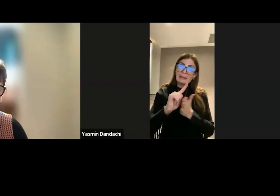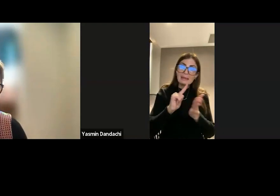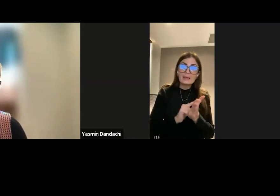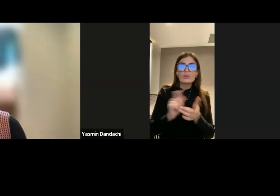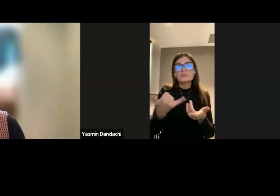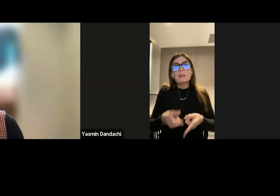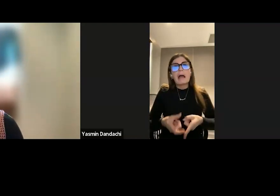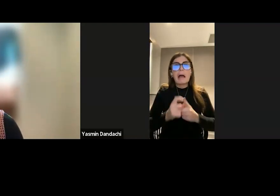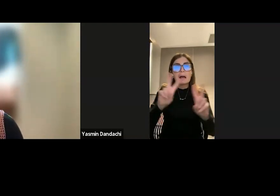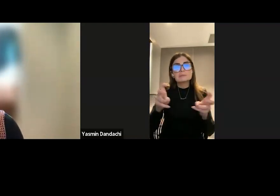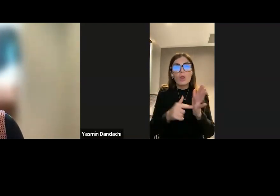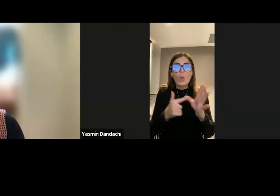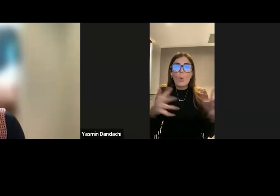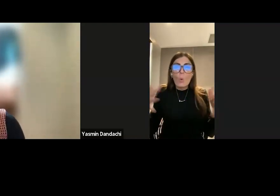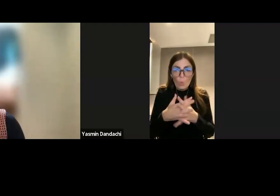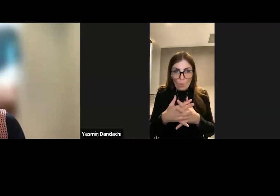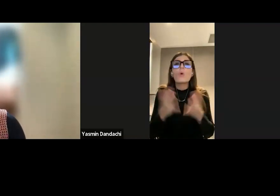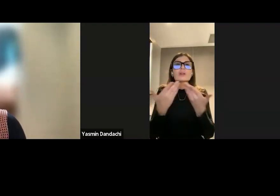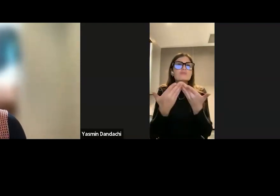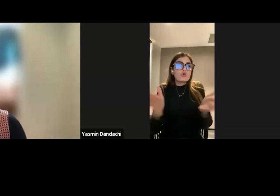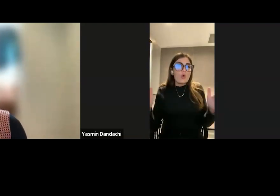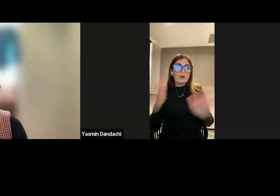or in a broader sense, and we'll call that soft law.